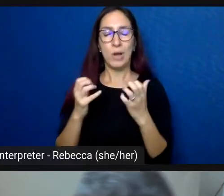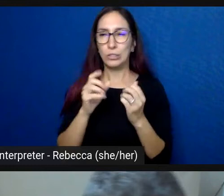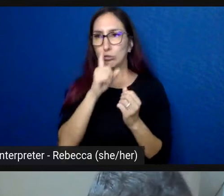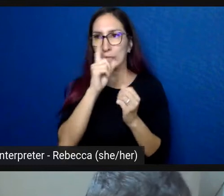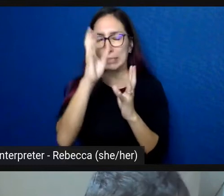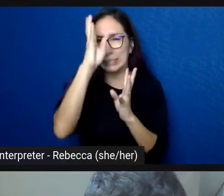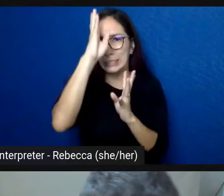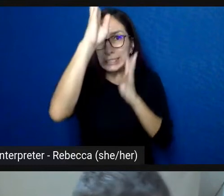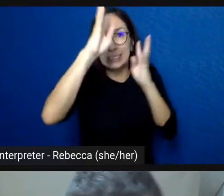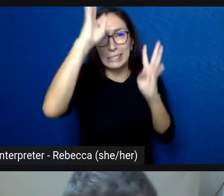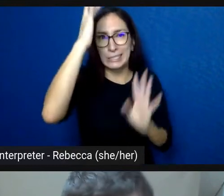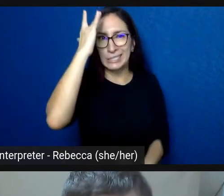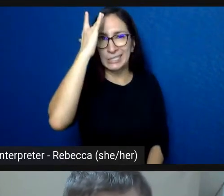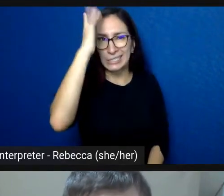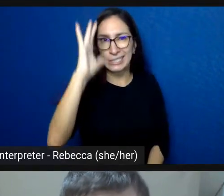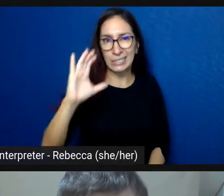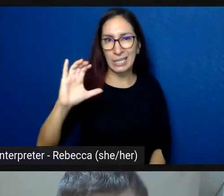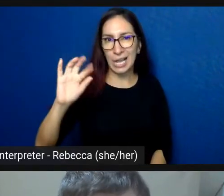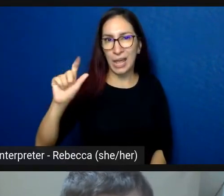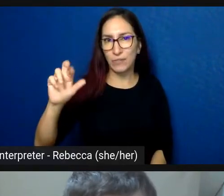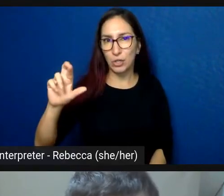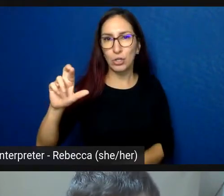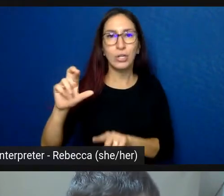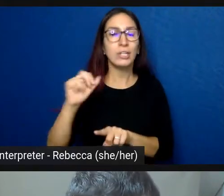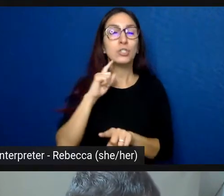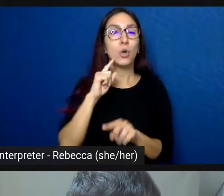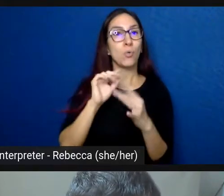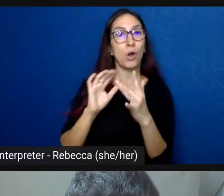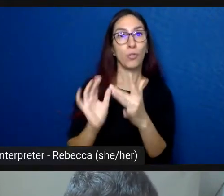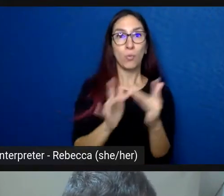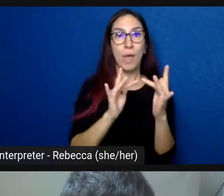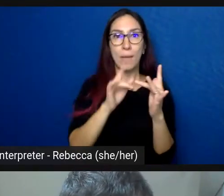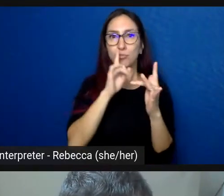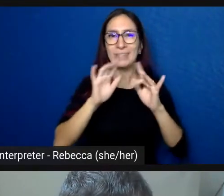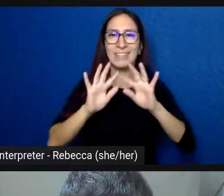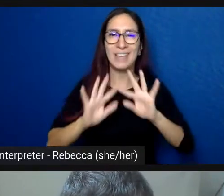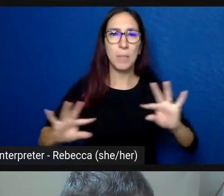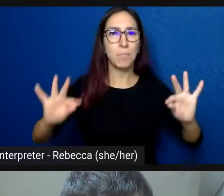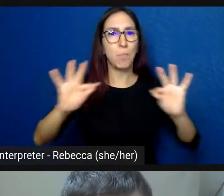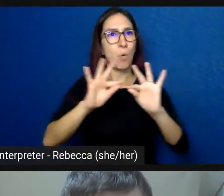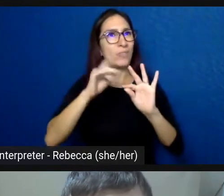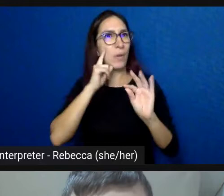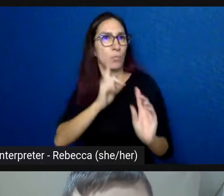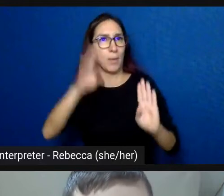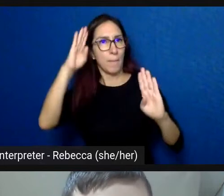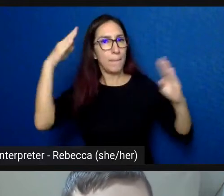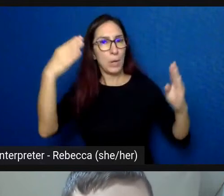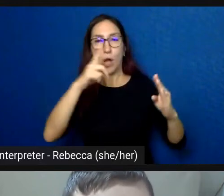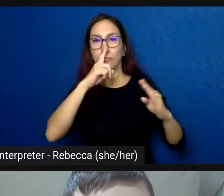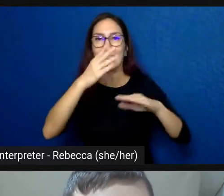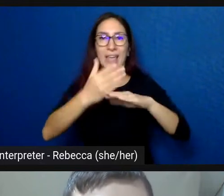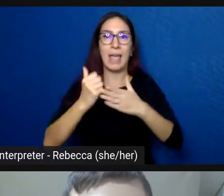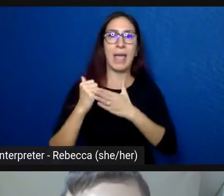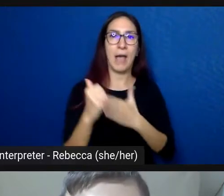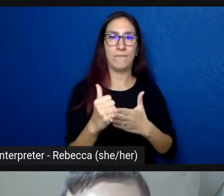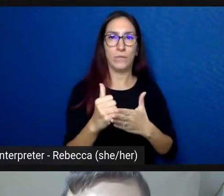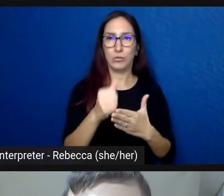On the web, what we need to do is be really helpful. It's the opposite.